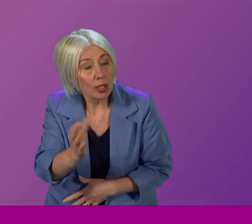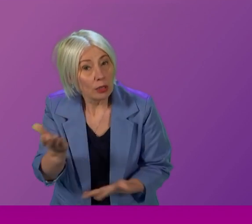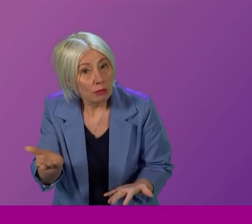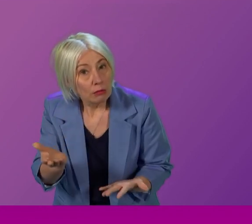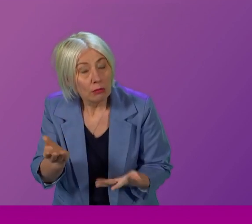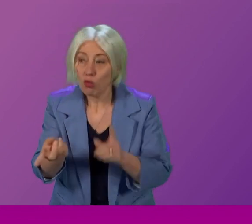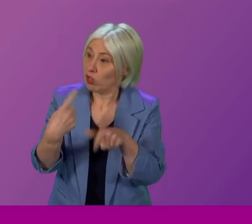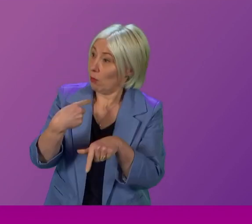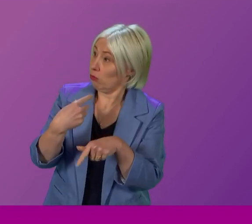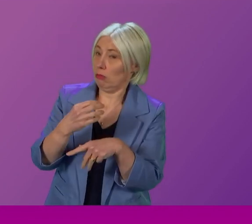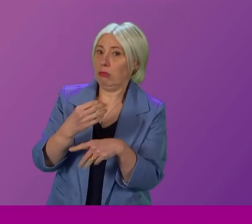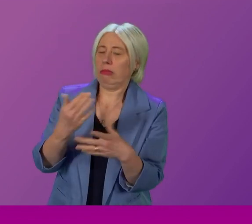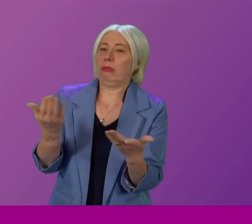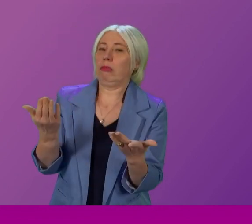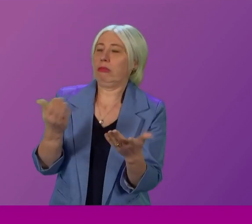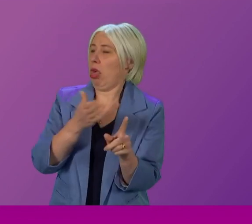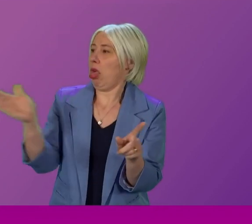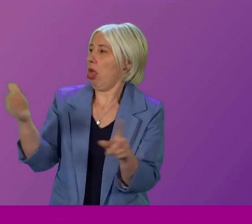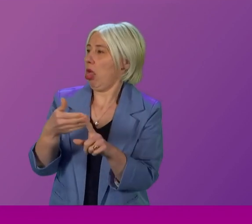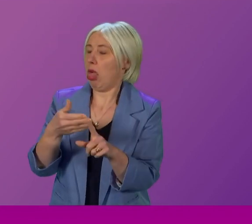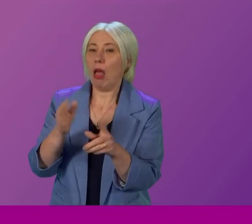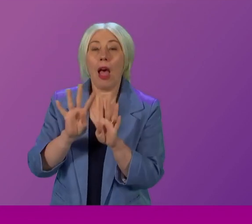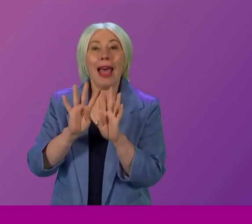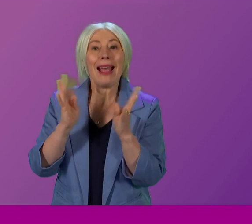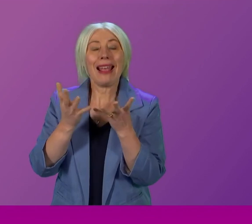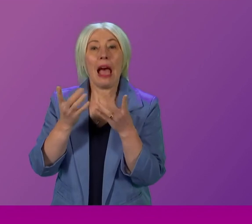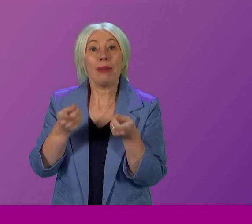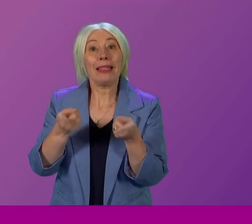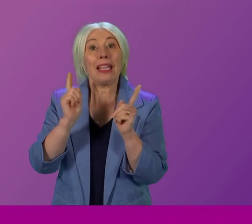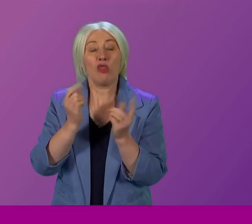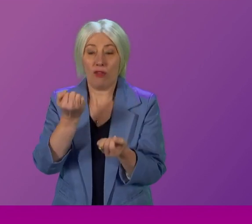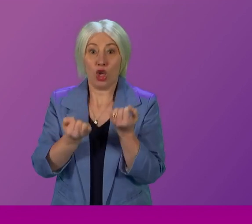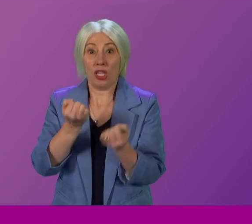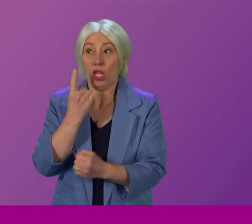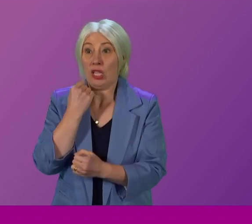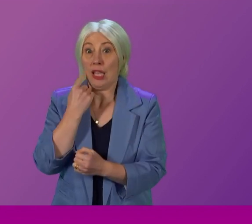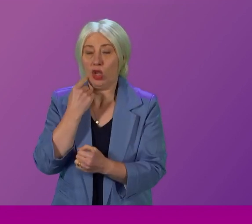not get an answer. The Cabinet Secretary for Justice had the report yesterday. The